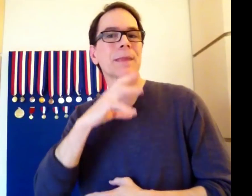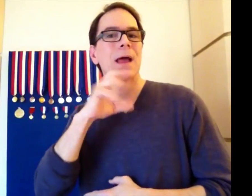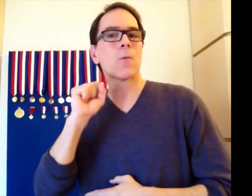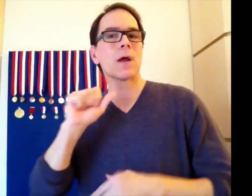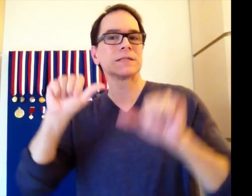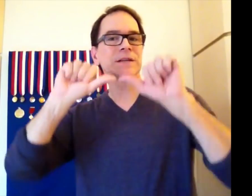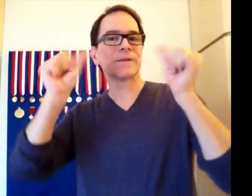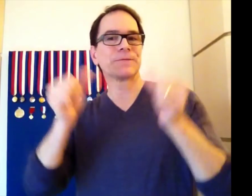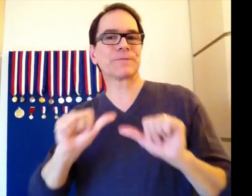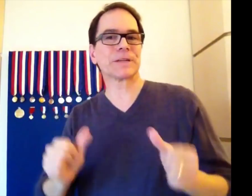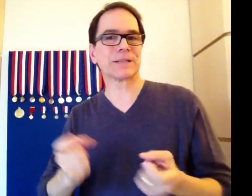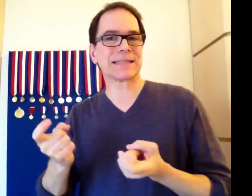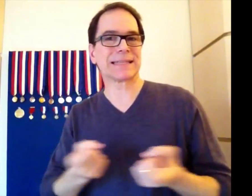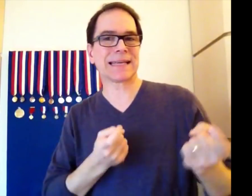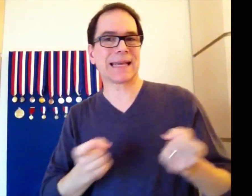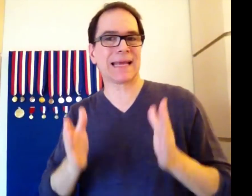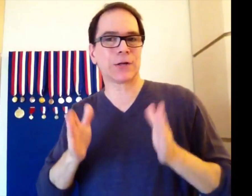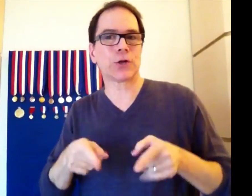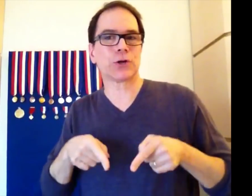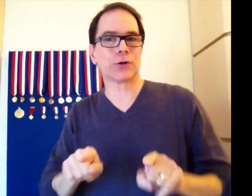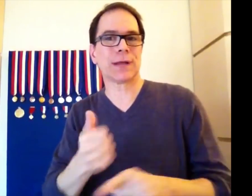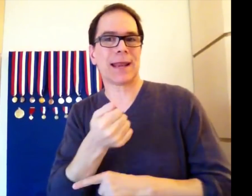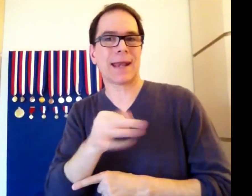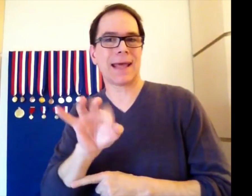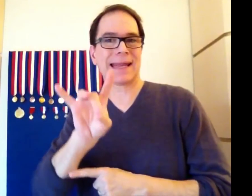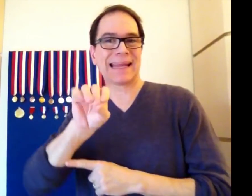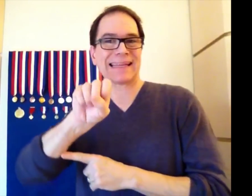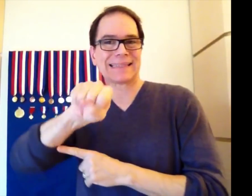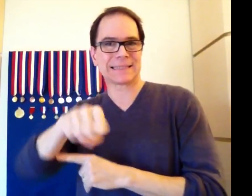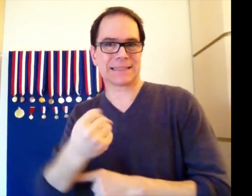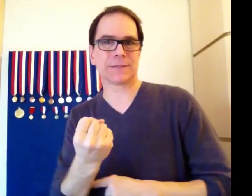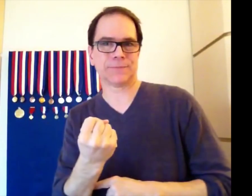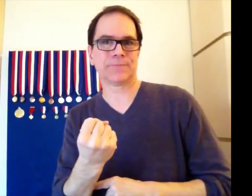I was a figure skater during 1980's,